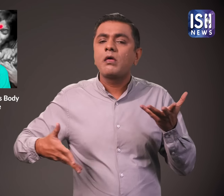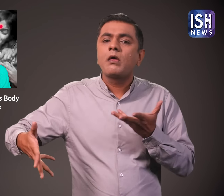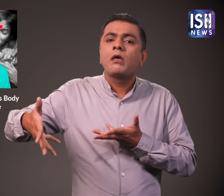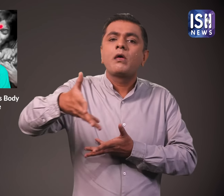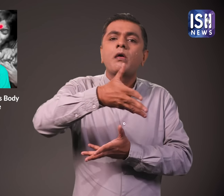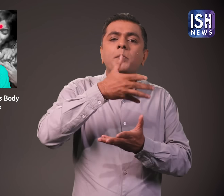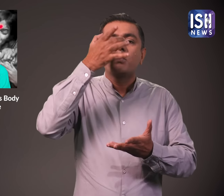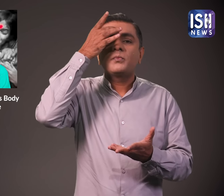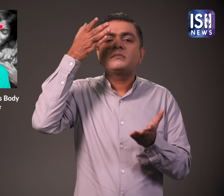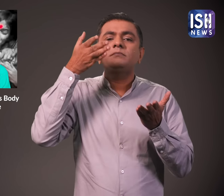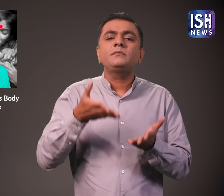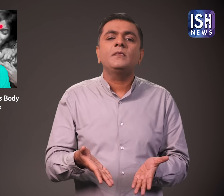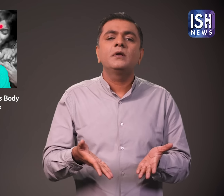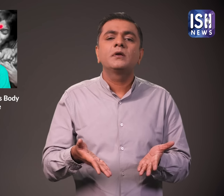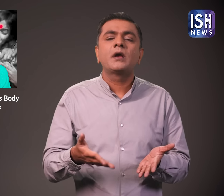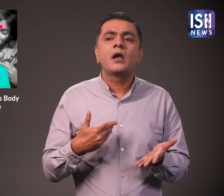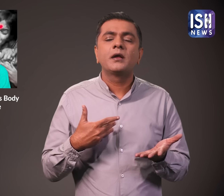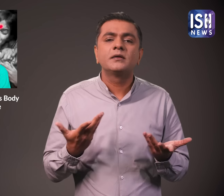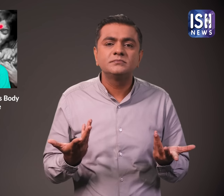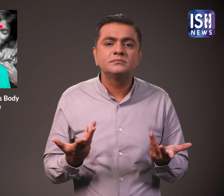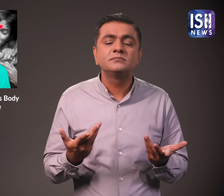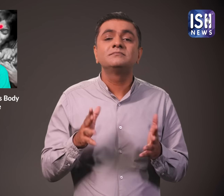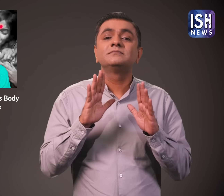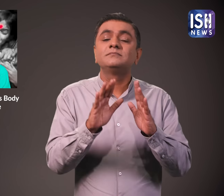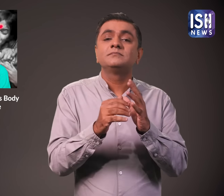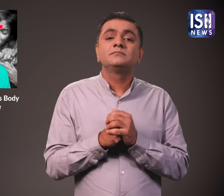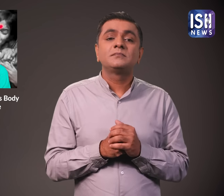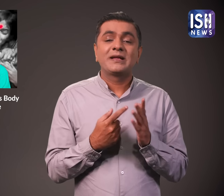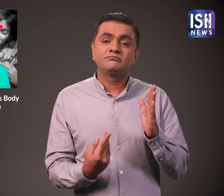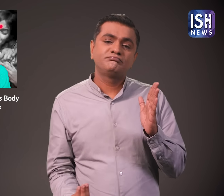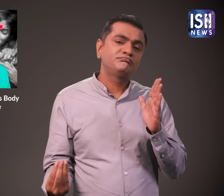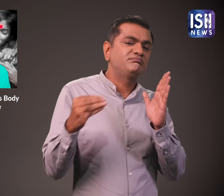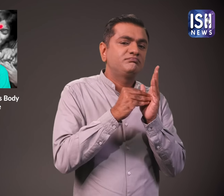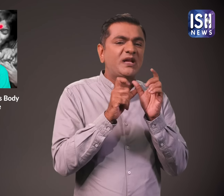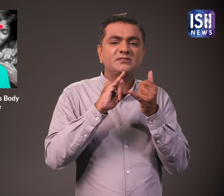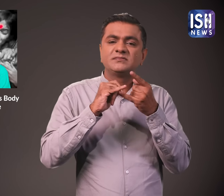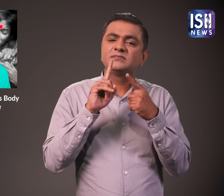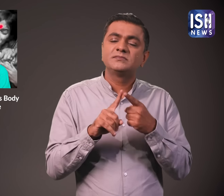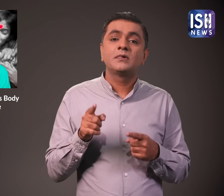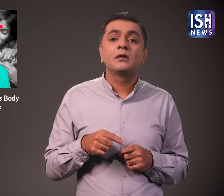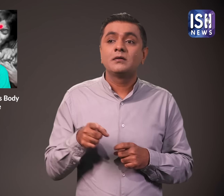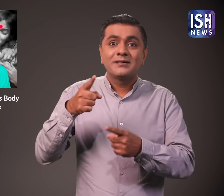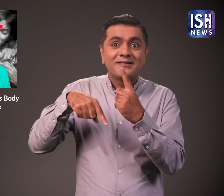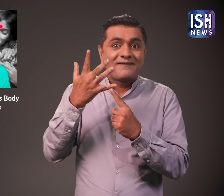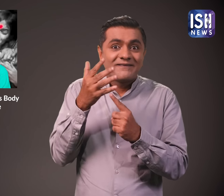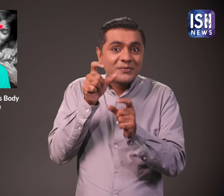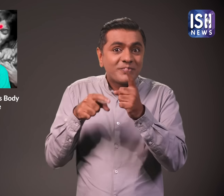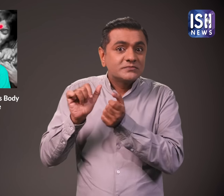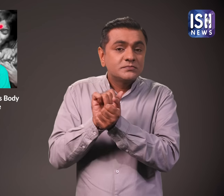A complete chaotic situation. Now a new case has been registered against the five accused.